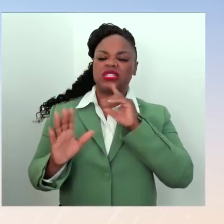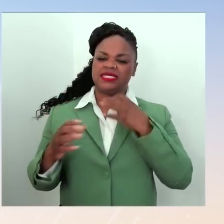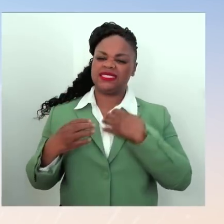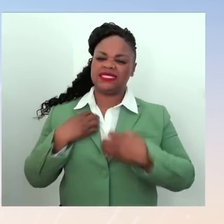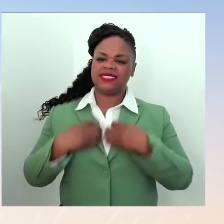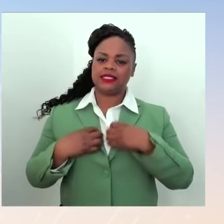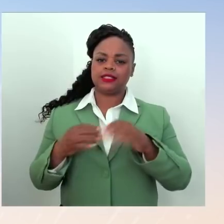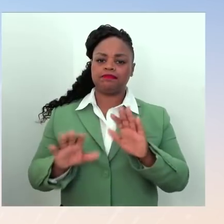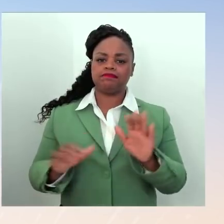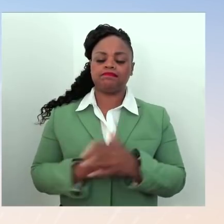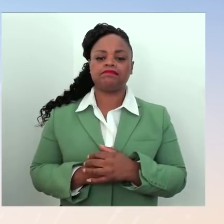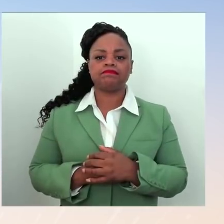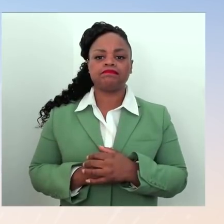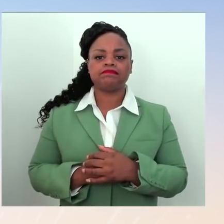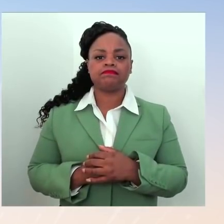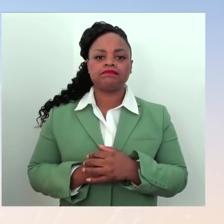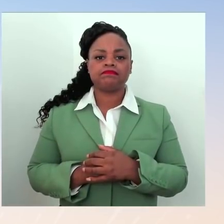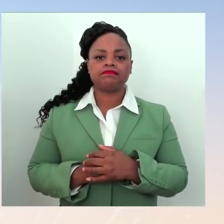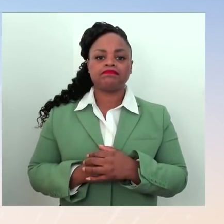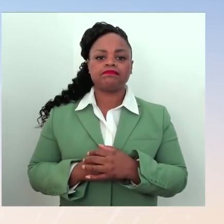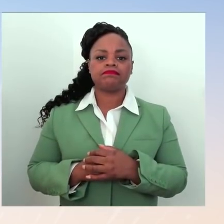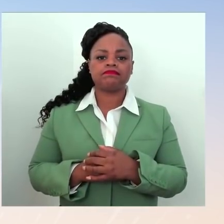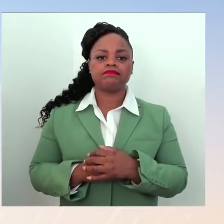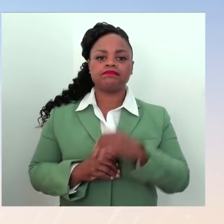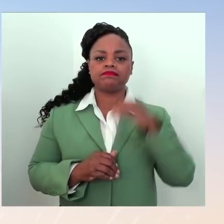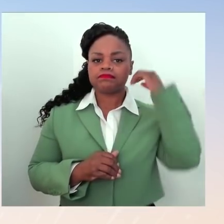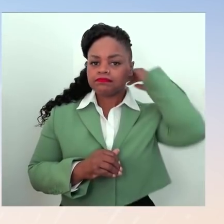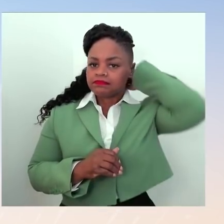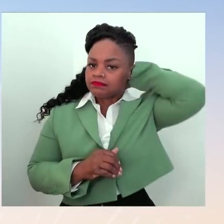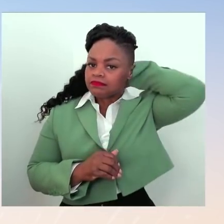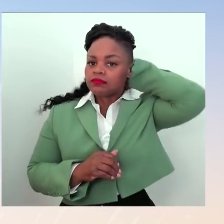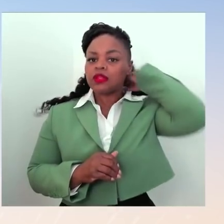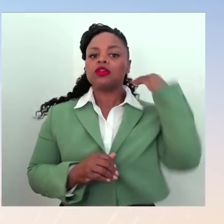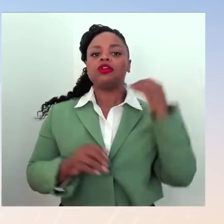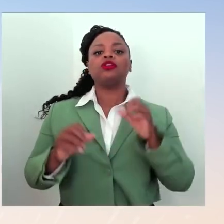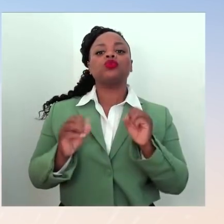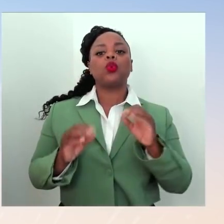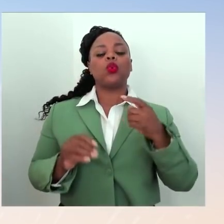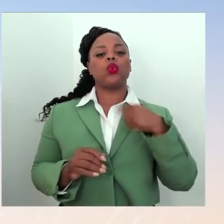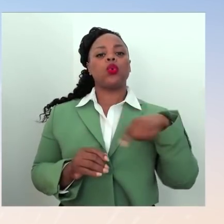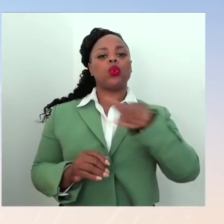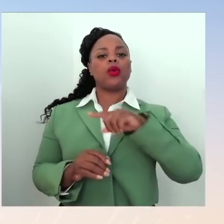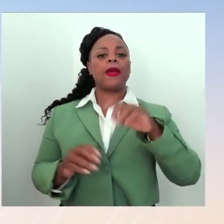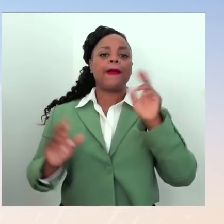we've met at gas stations today. One woman saying, "I just never imagined to see the cost of gas be this high."